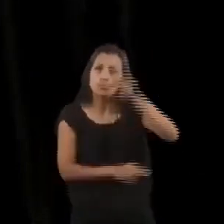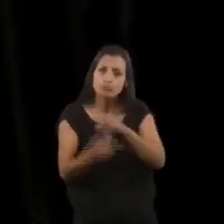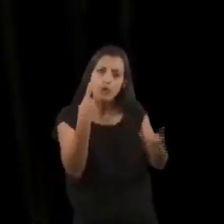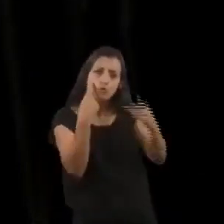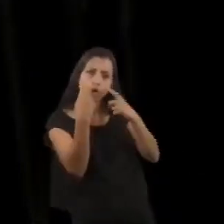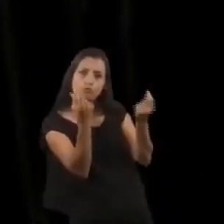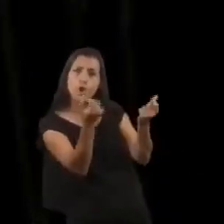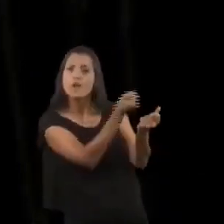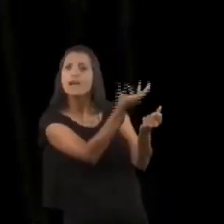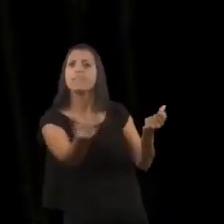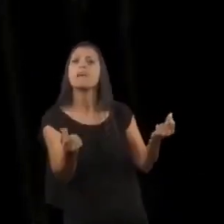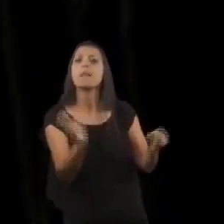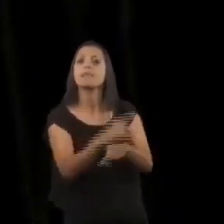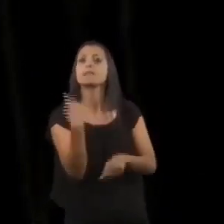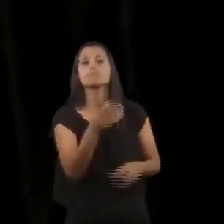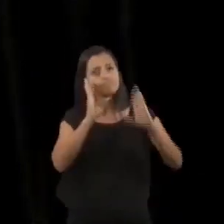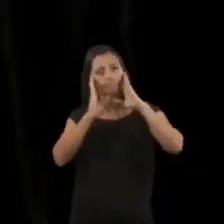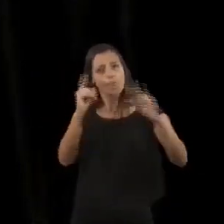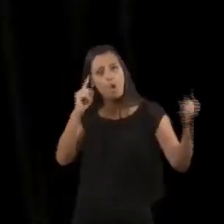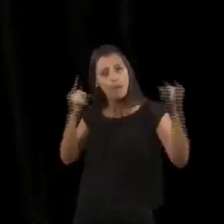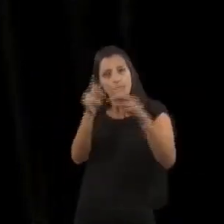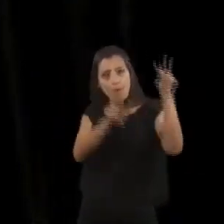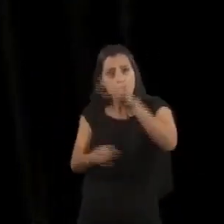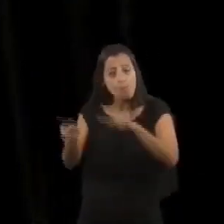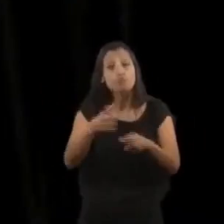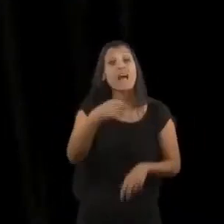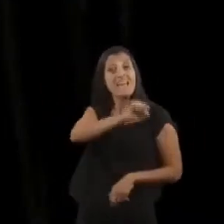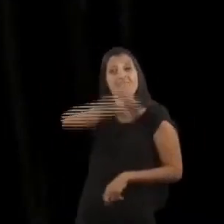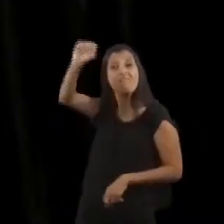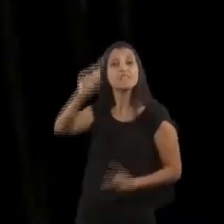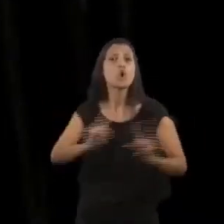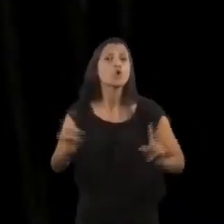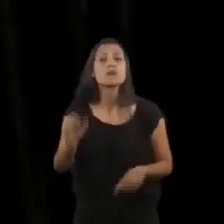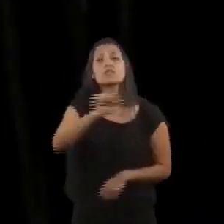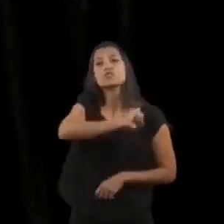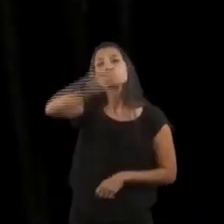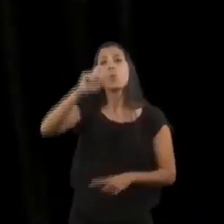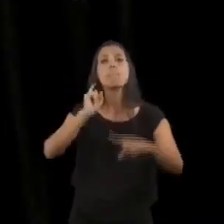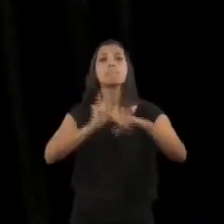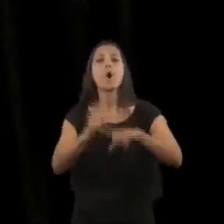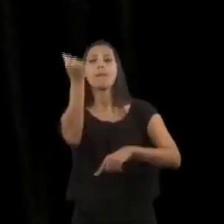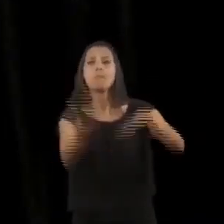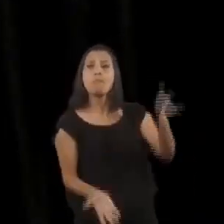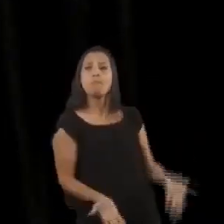perspective, inflation is not the increase in prices, but inflation is the loss of the